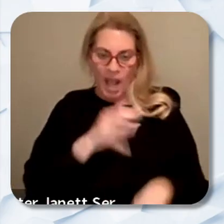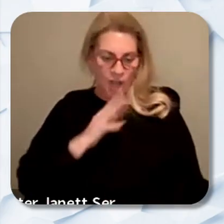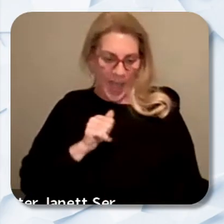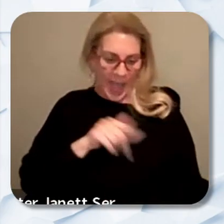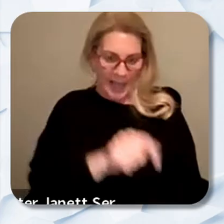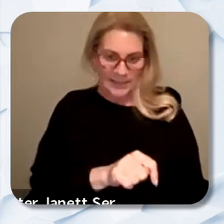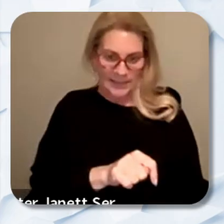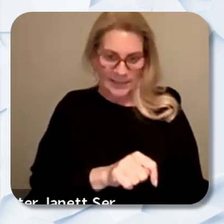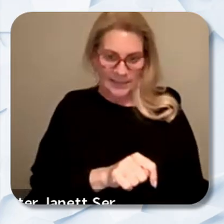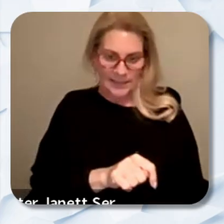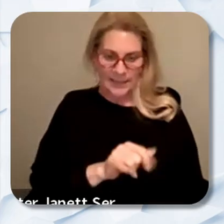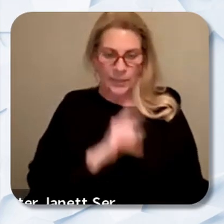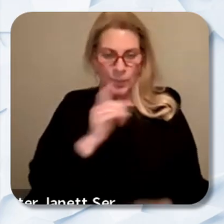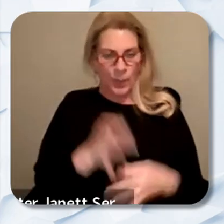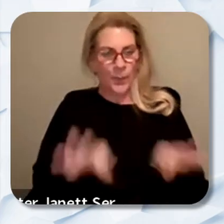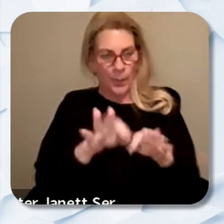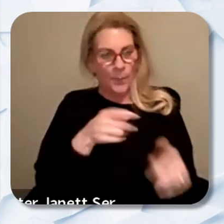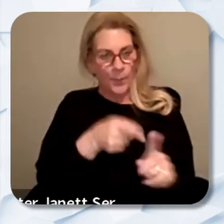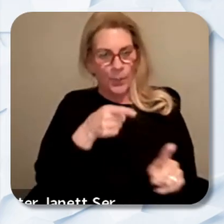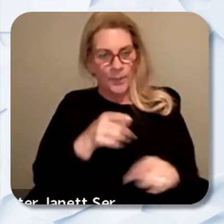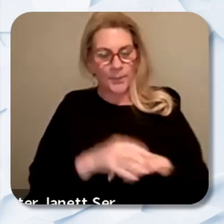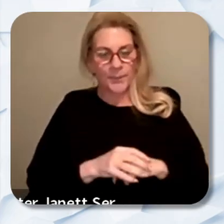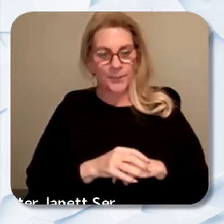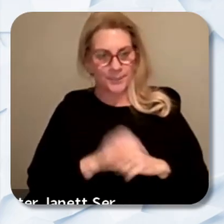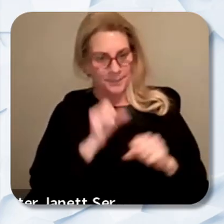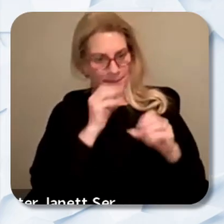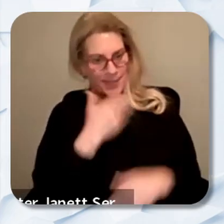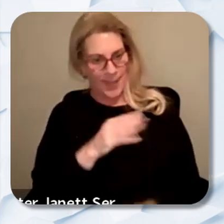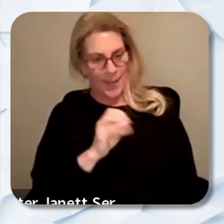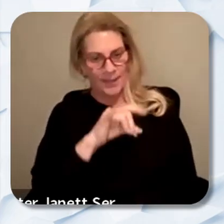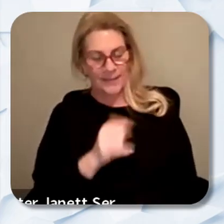And I think that that's a really crucial point. Jade Meihl: Awesome. Thanks Melissa. So again